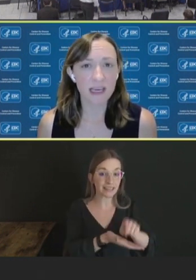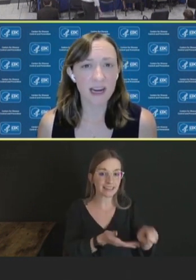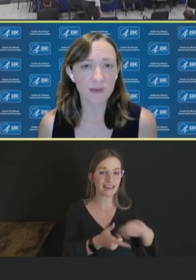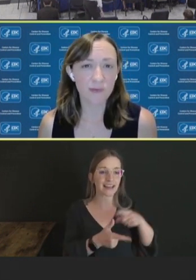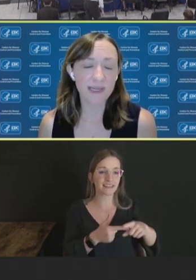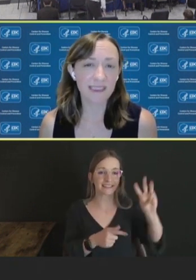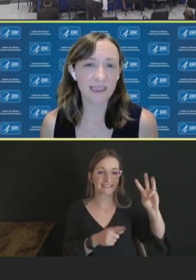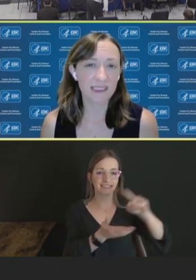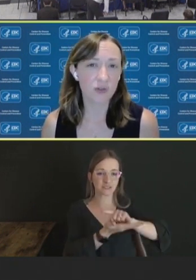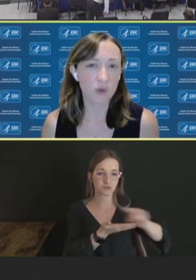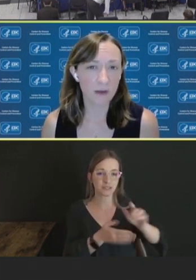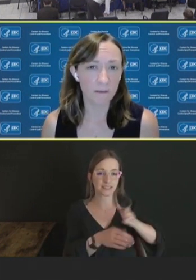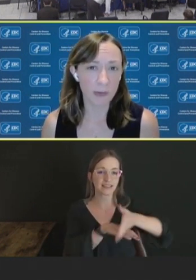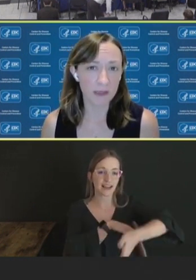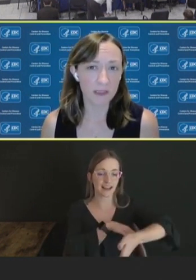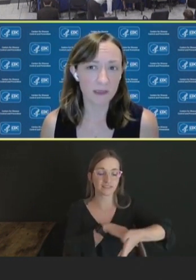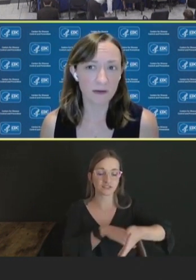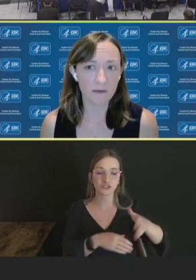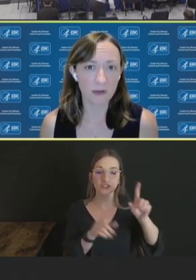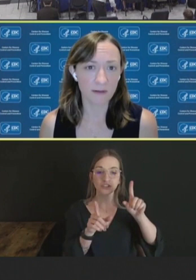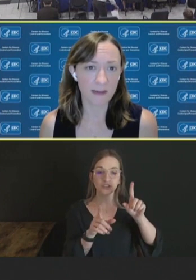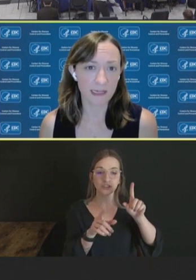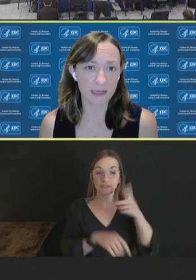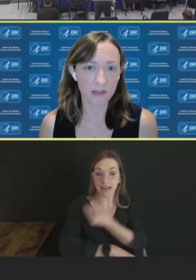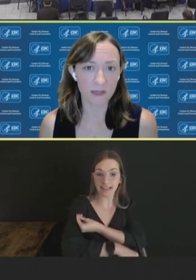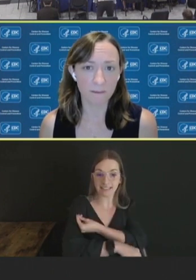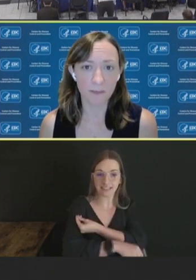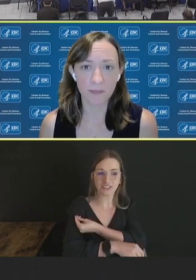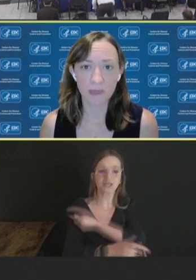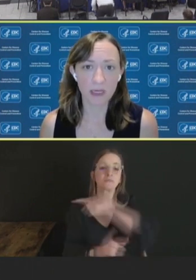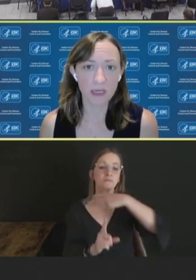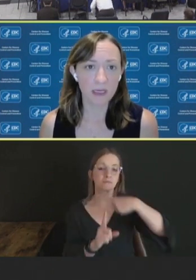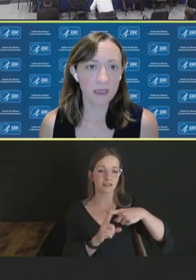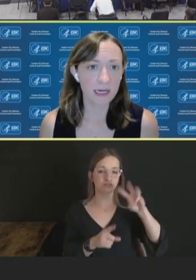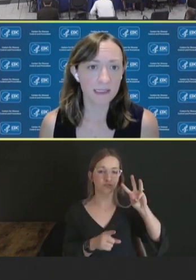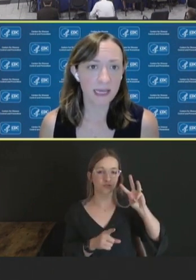then at 3, 6, and 12 months following vaccination. Next slide.